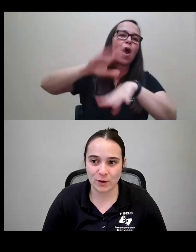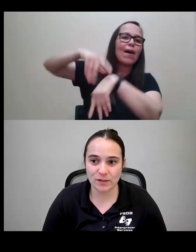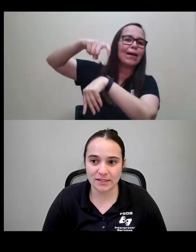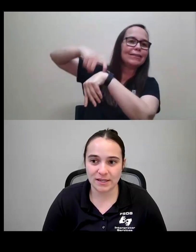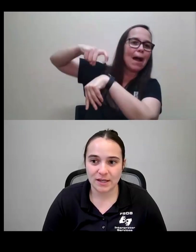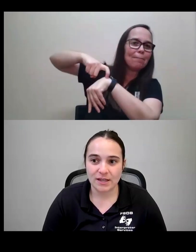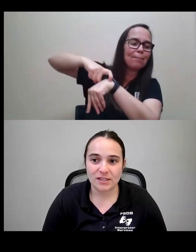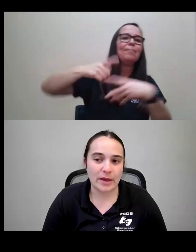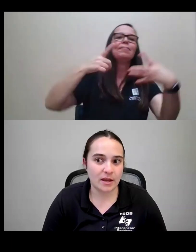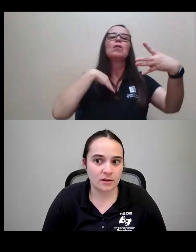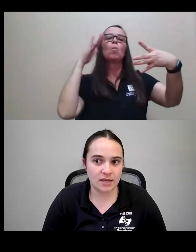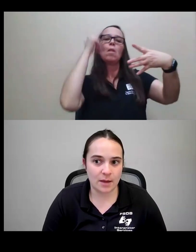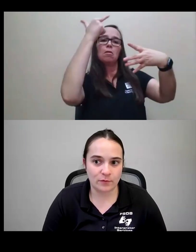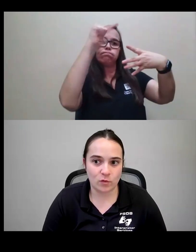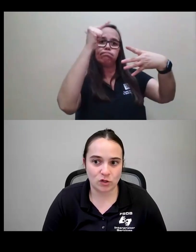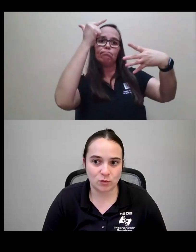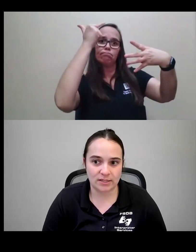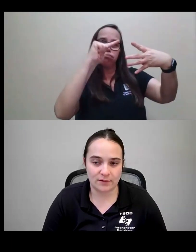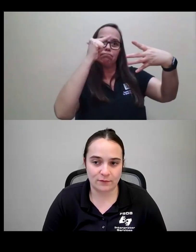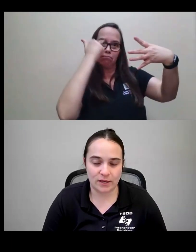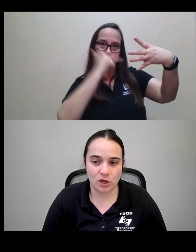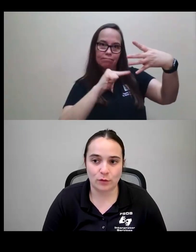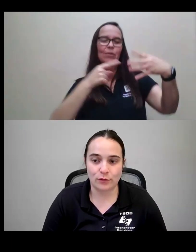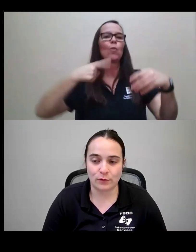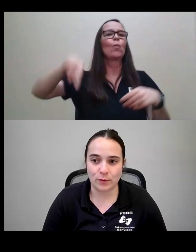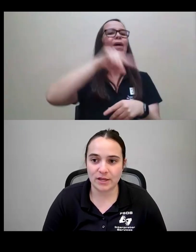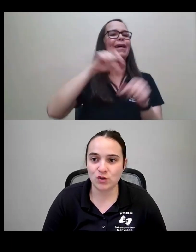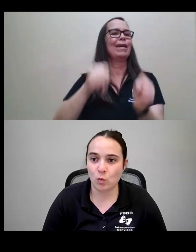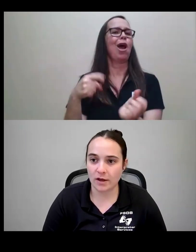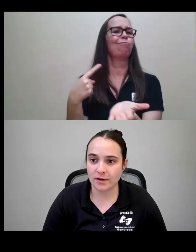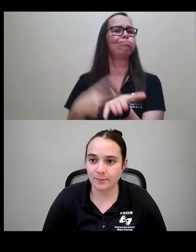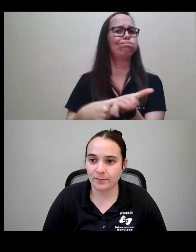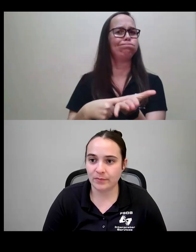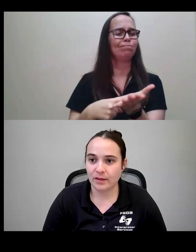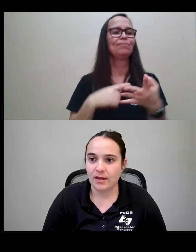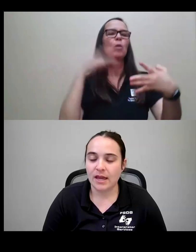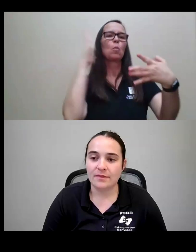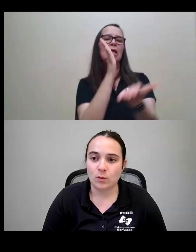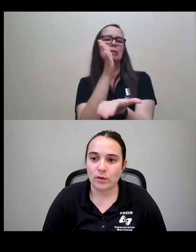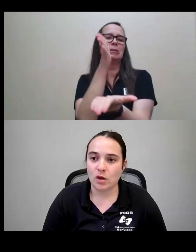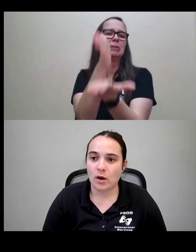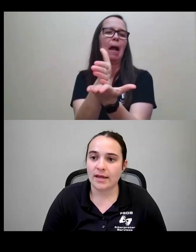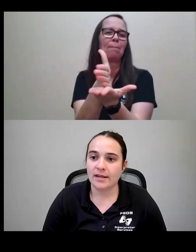videos. Depending on time, of course, we'll see if we can go through each one and then we can go